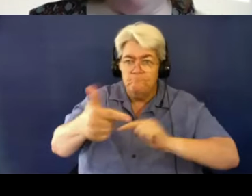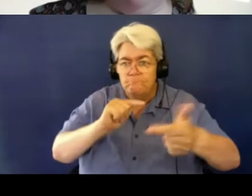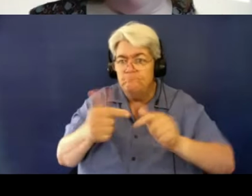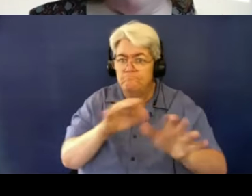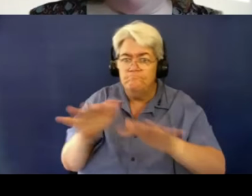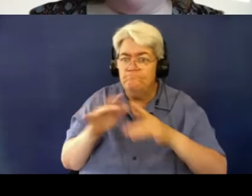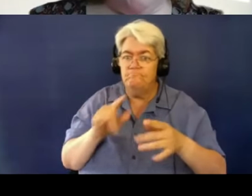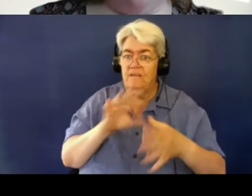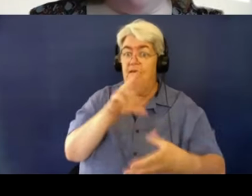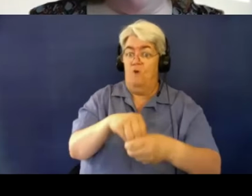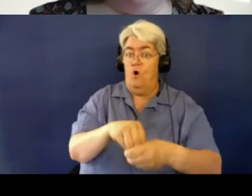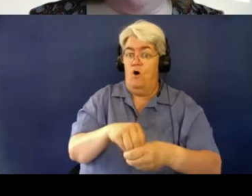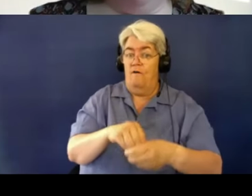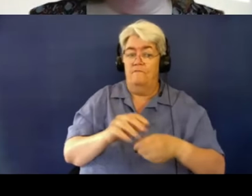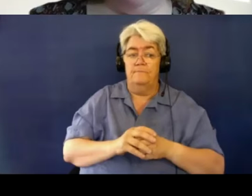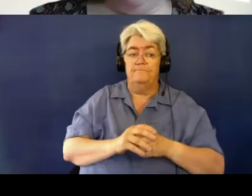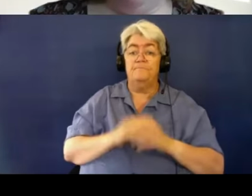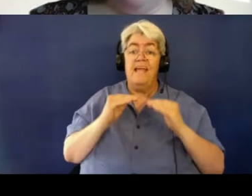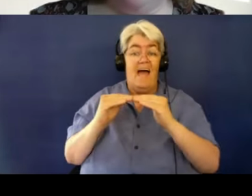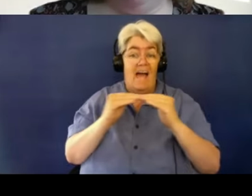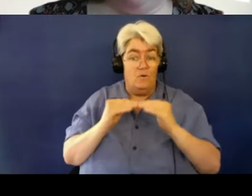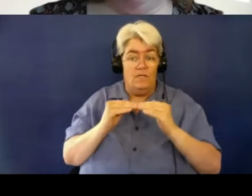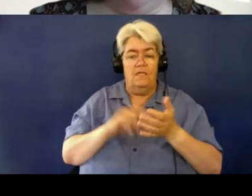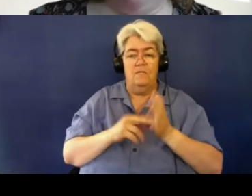Equity asks the question -- who received an invitation?